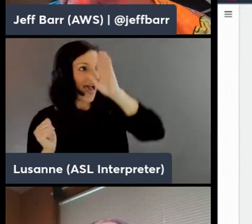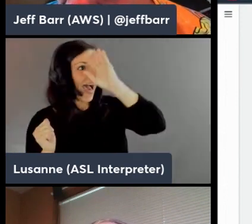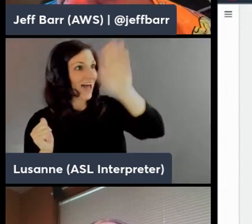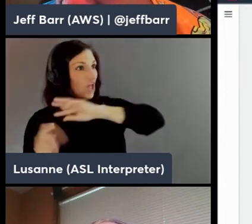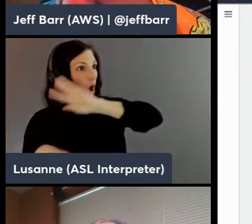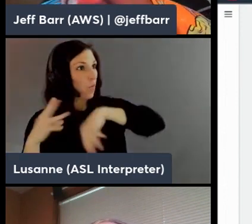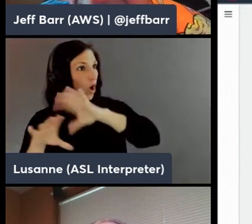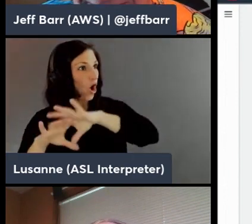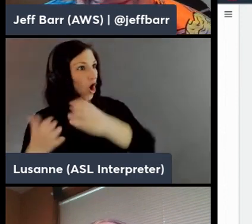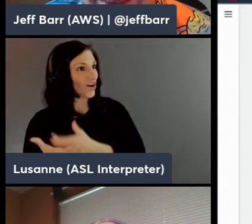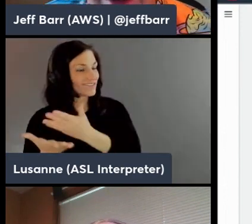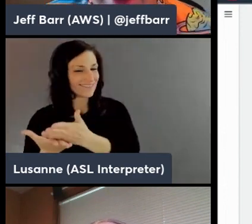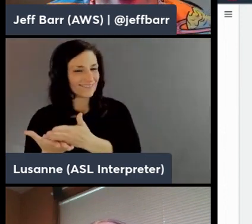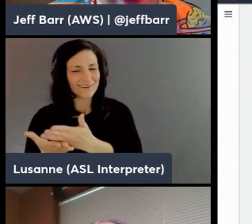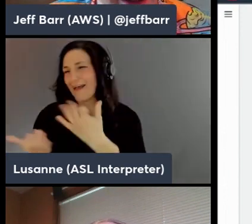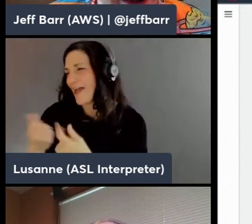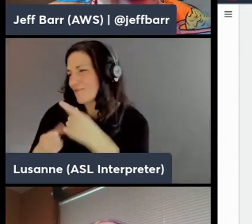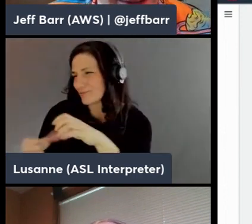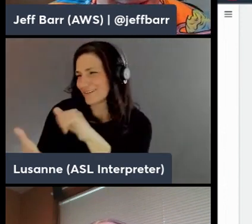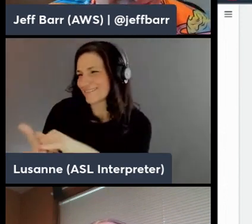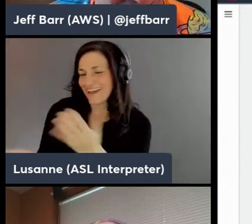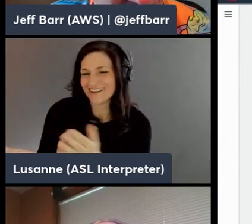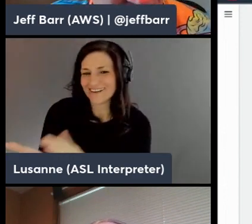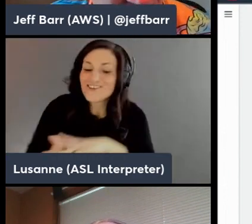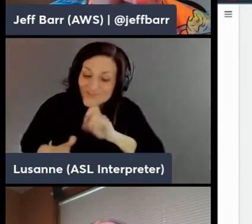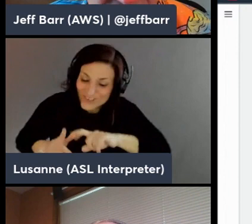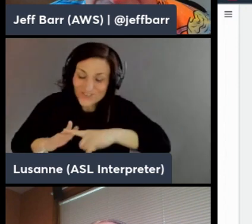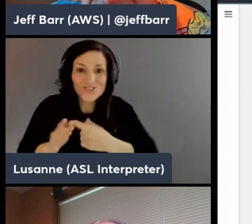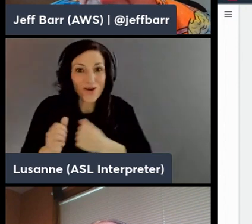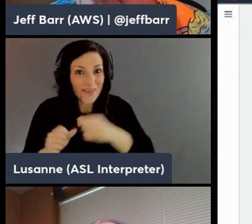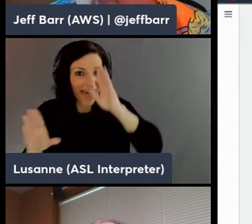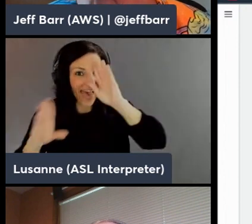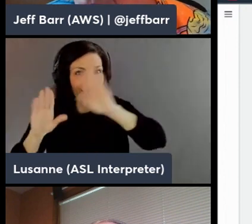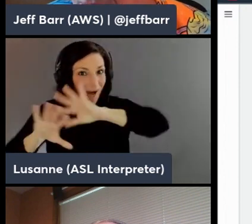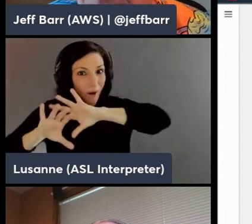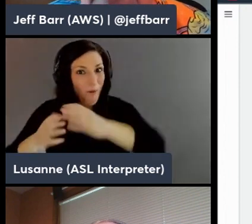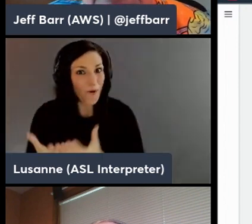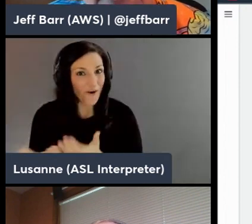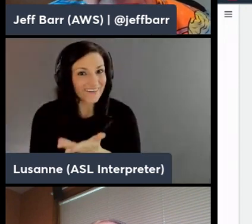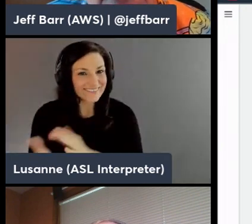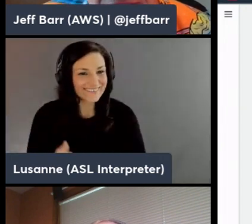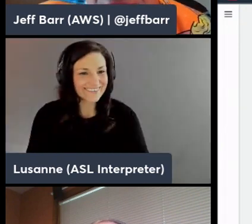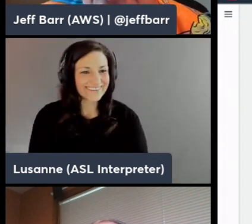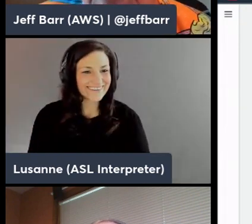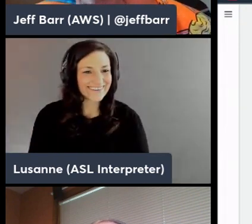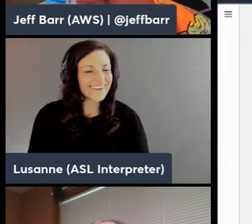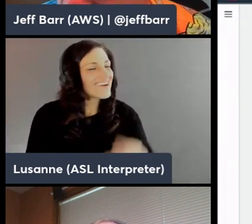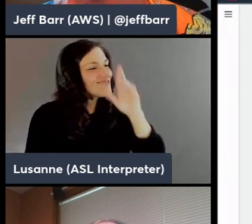Gotta start there. Gotta start there. Awesome, well, Ray, this has been really interesting.